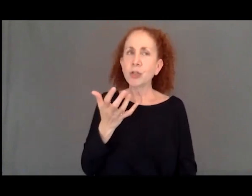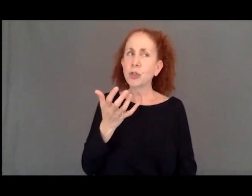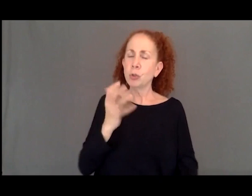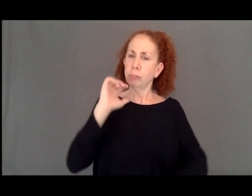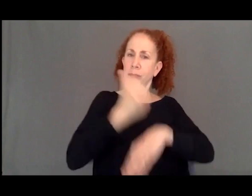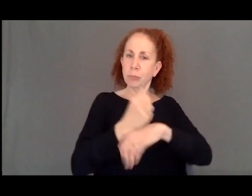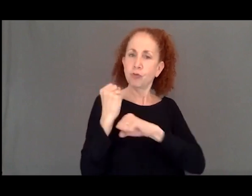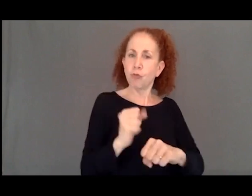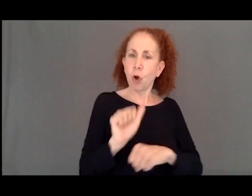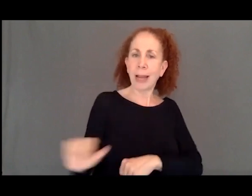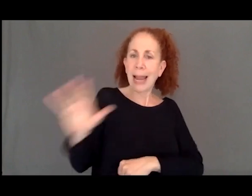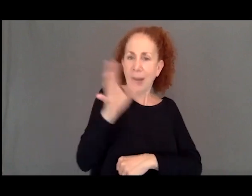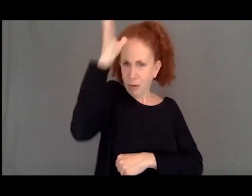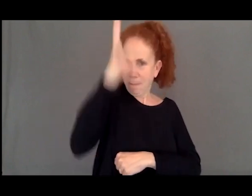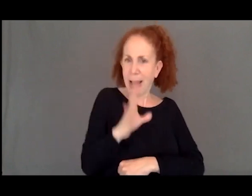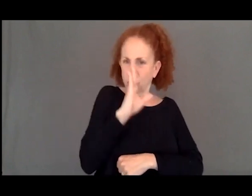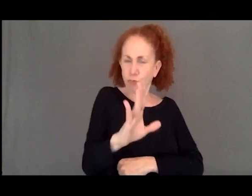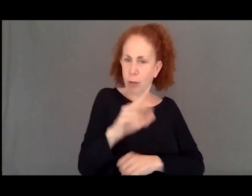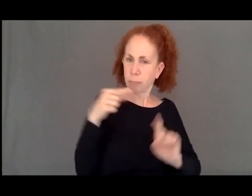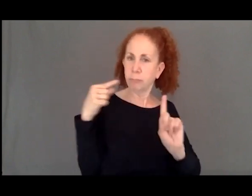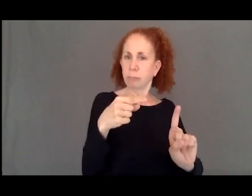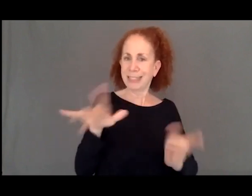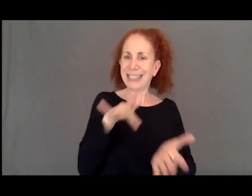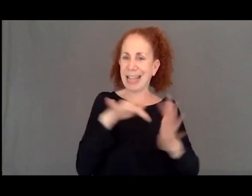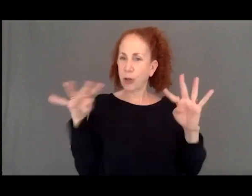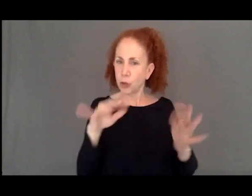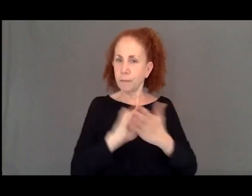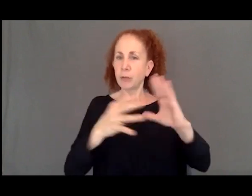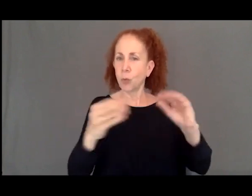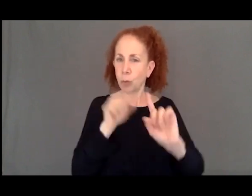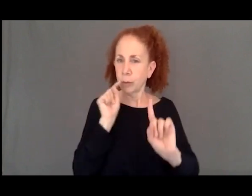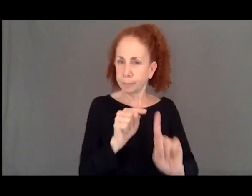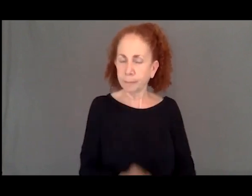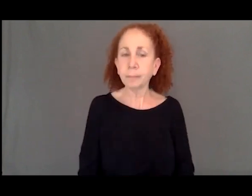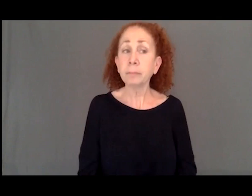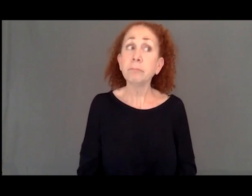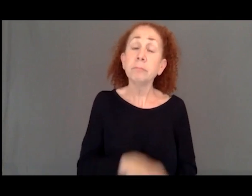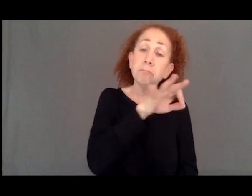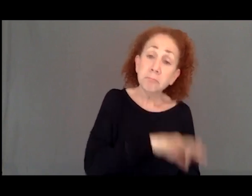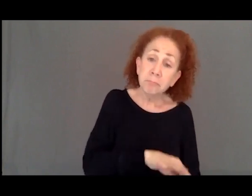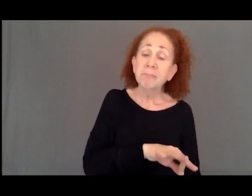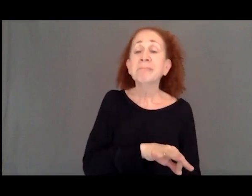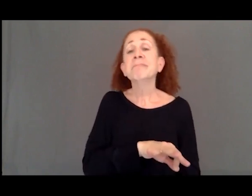a strong Asian heterosexual masculine character in the center of it. This had some benefits and some drawbacks.